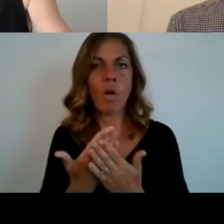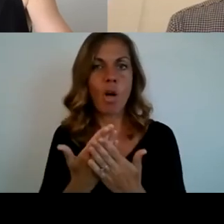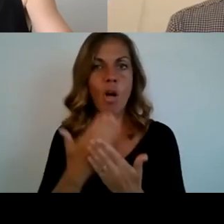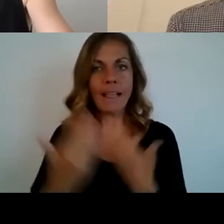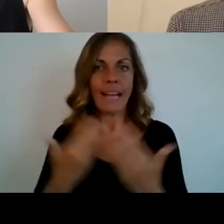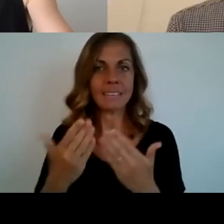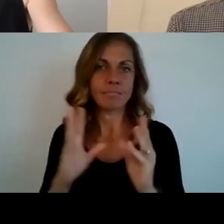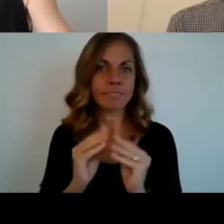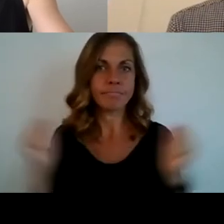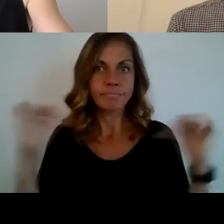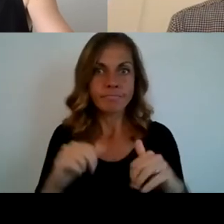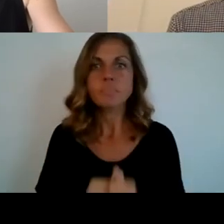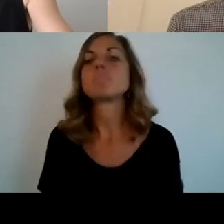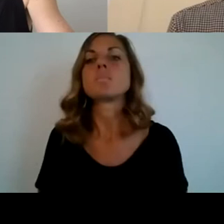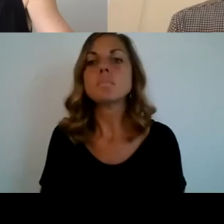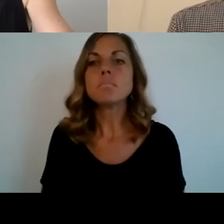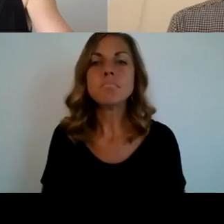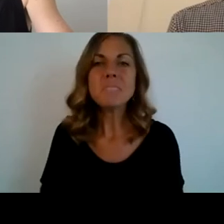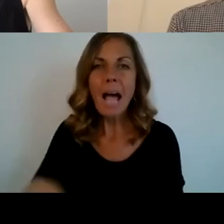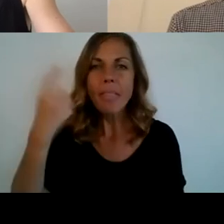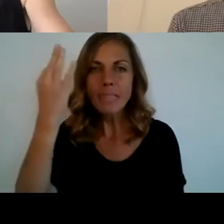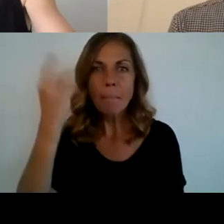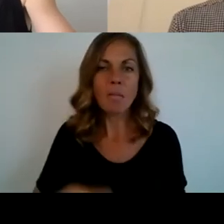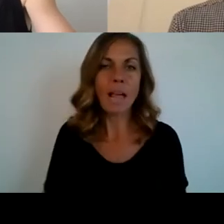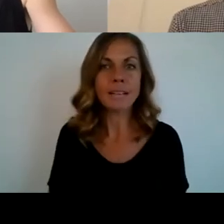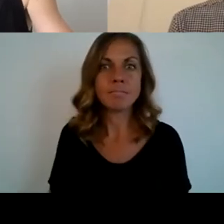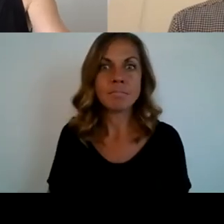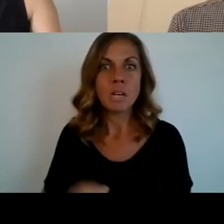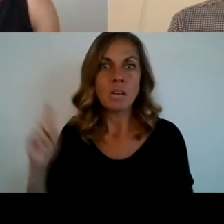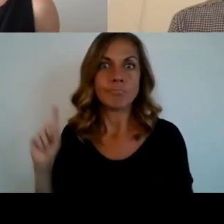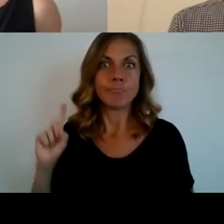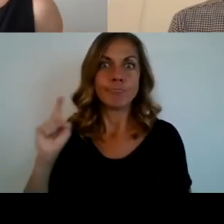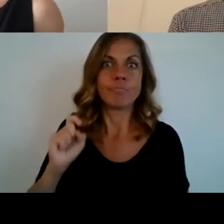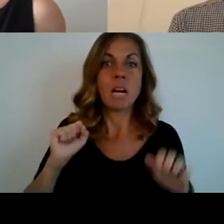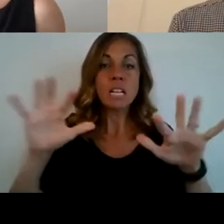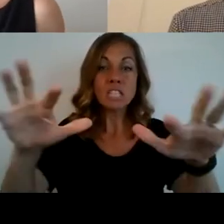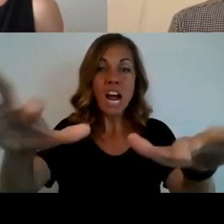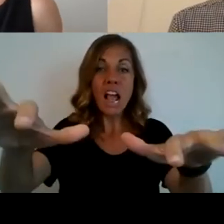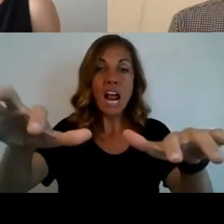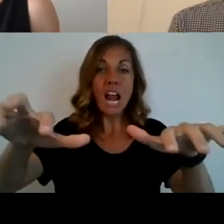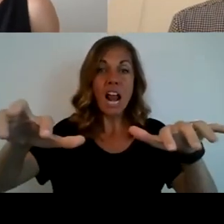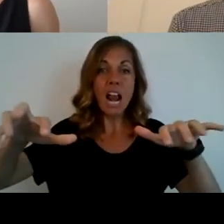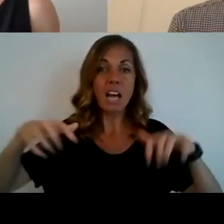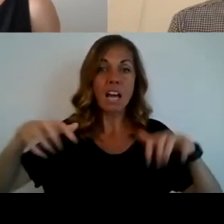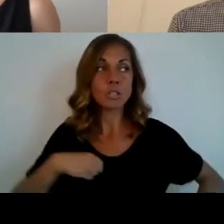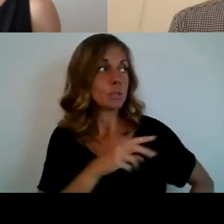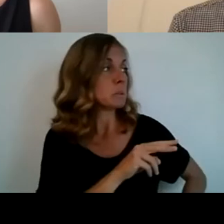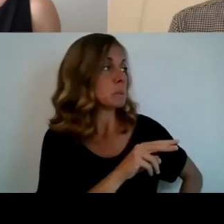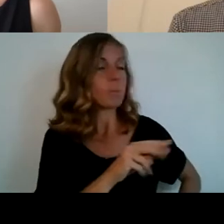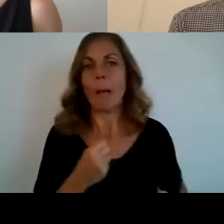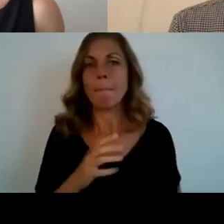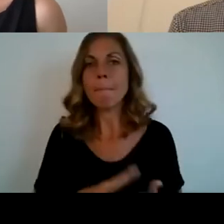big massive space. You have all these people. And you're like at least I do. And you're